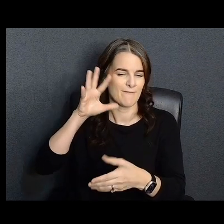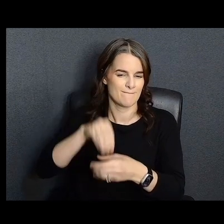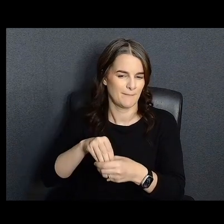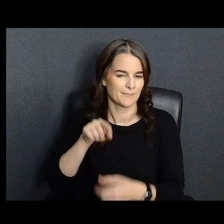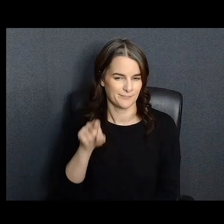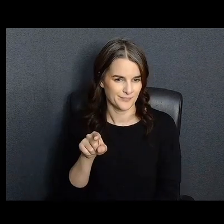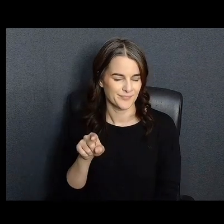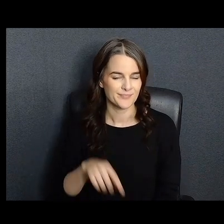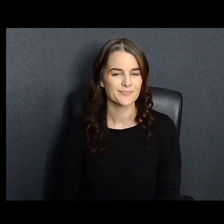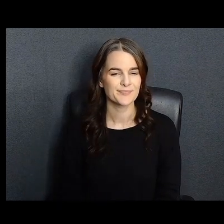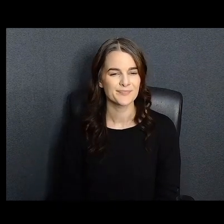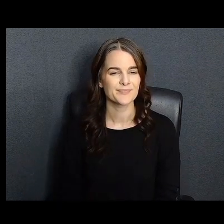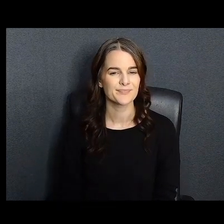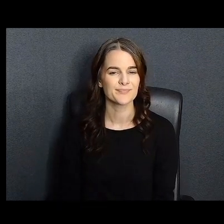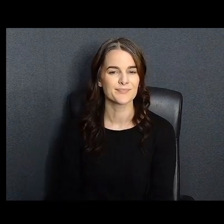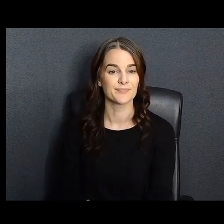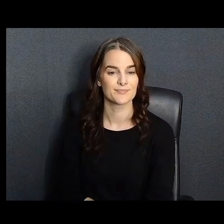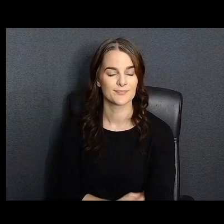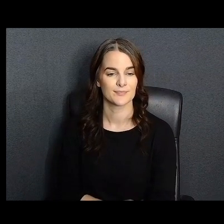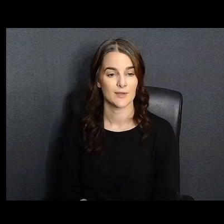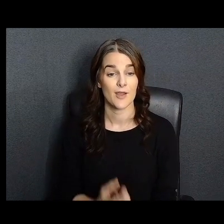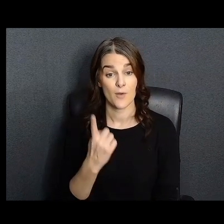And one of the ways that folks use